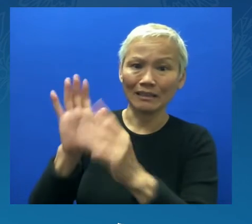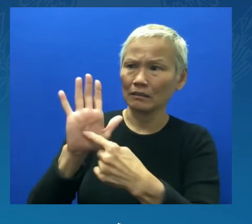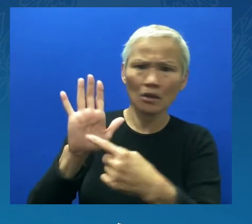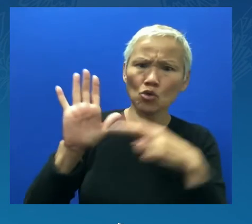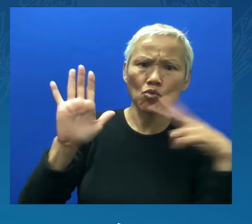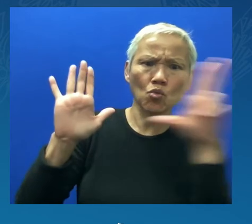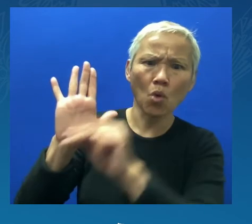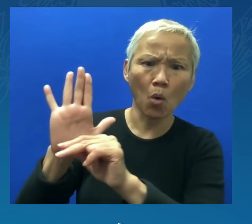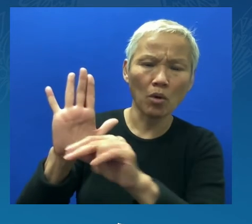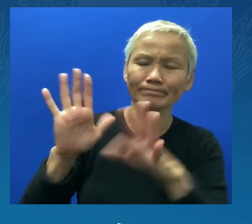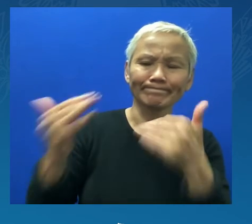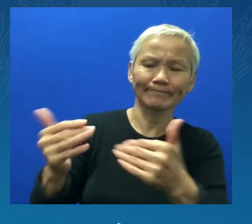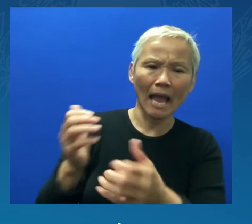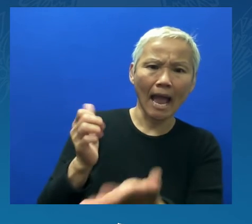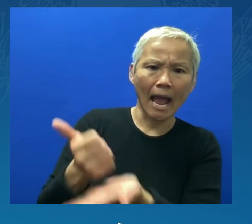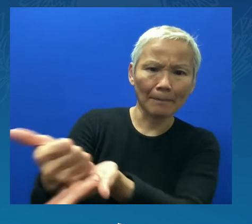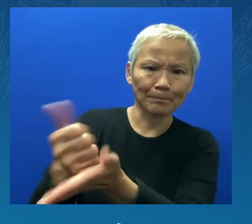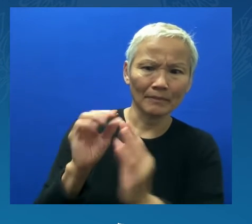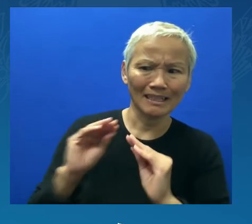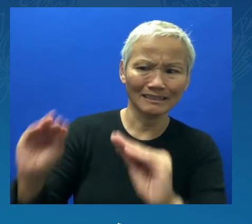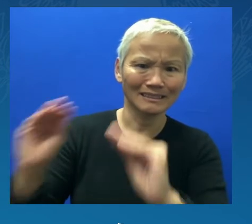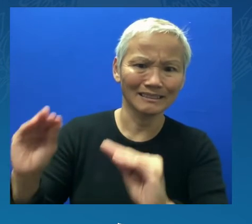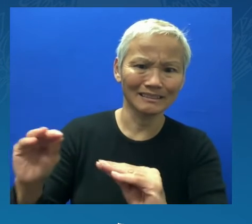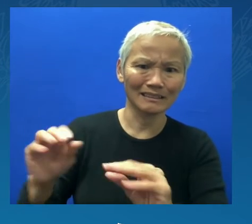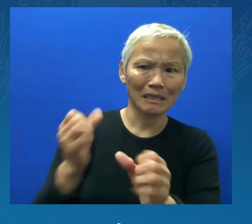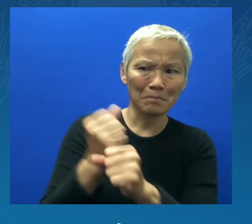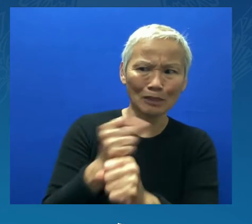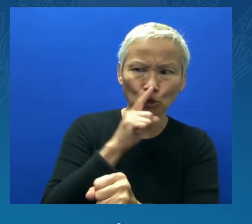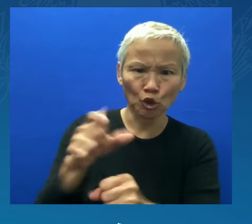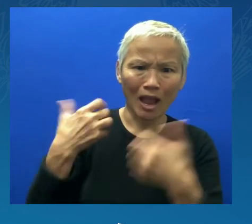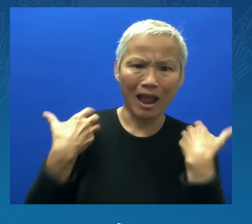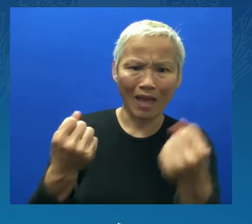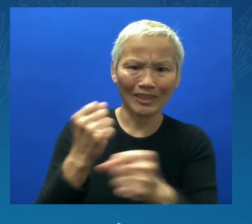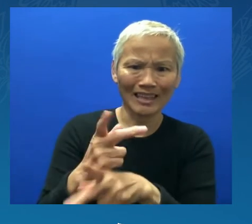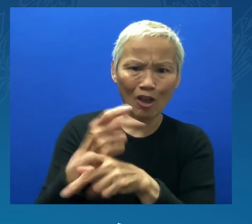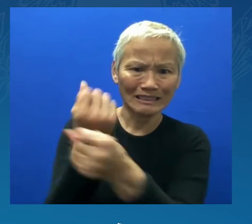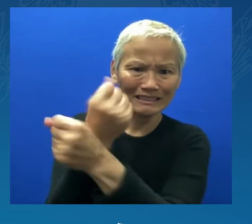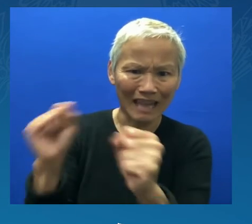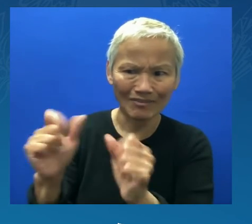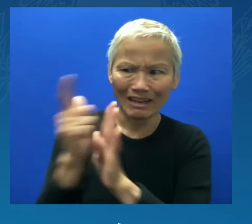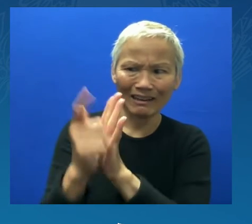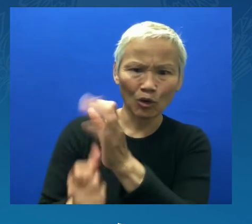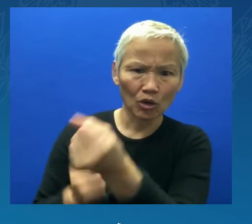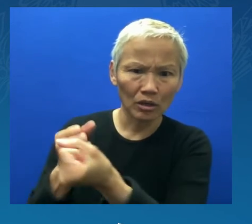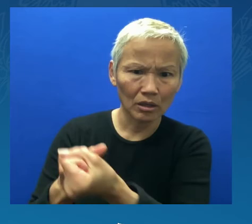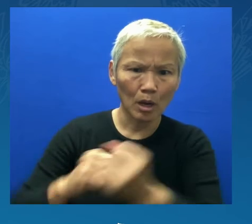to make sure that they have legal protections or at least a legal advocate for what might be their liability.